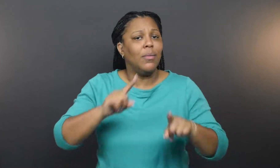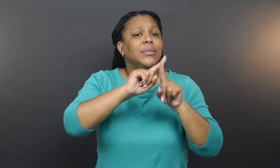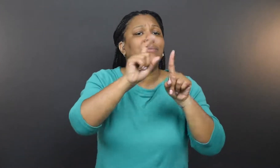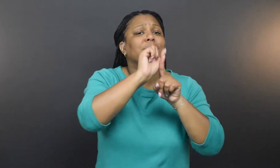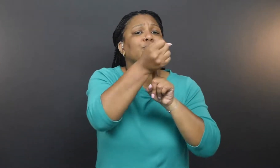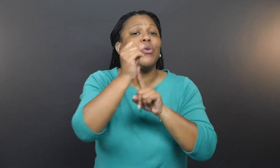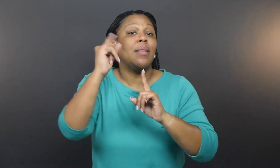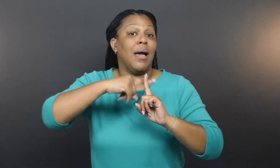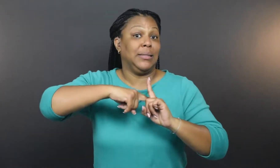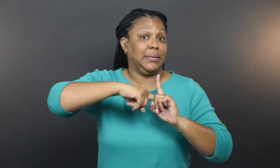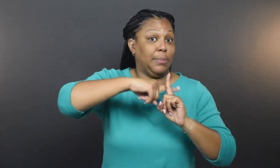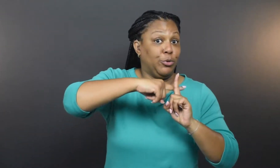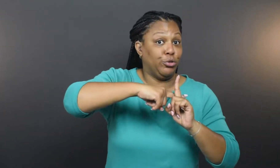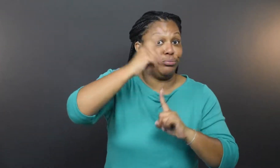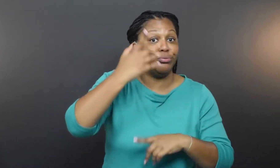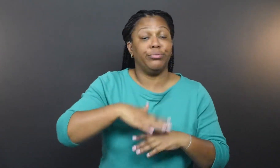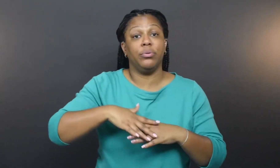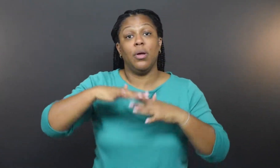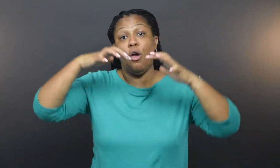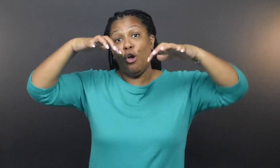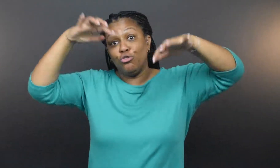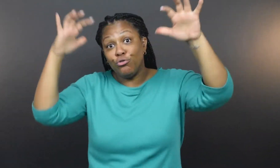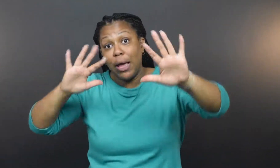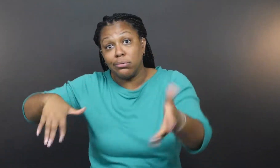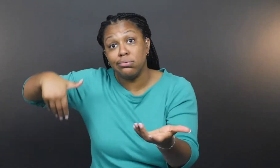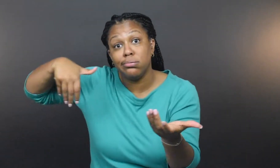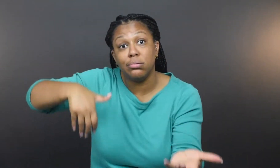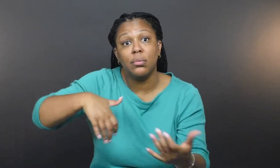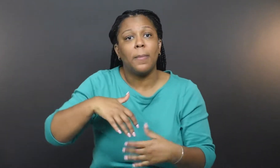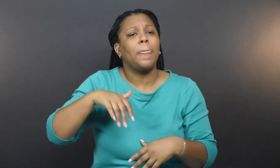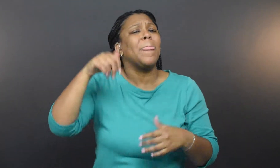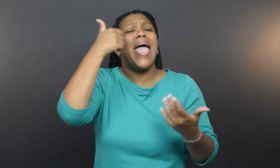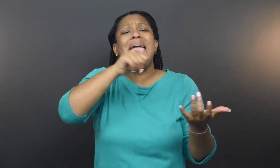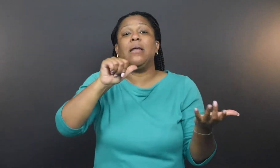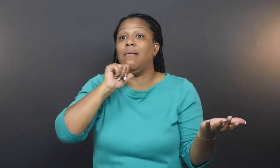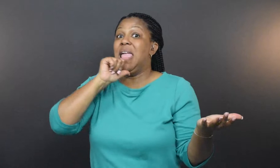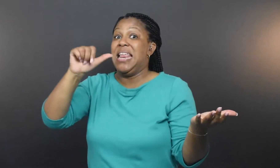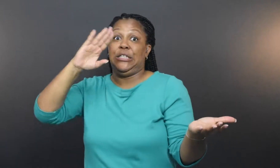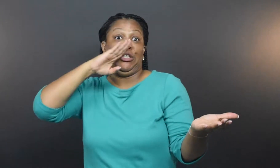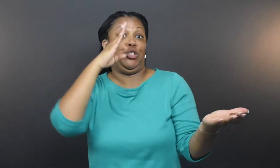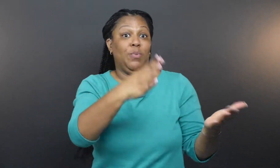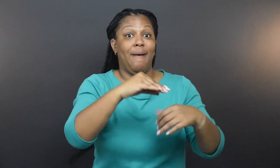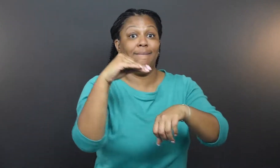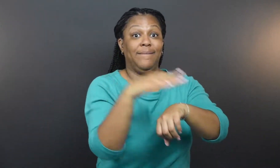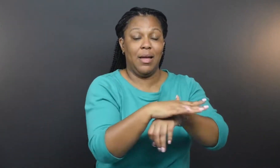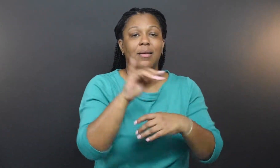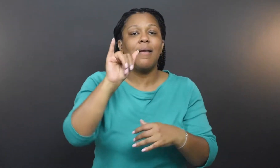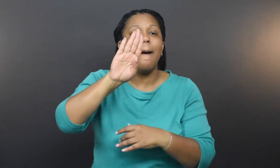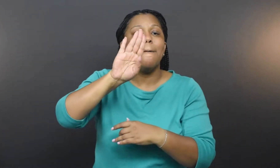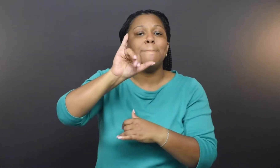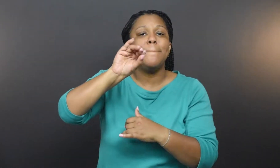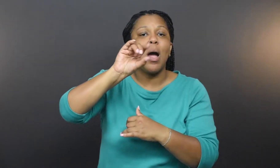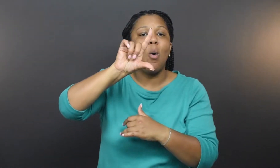(temperature, rainfall, etc.) and an indirect effect on biologic conditions (plants, animals).